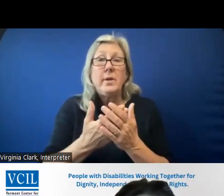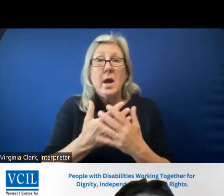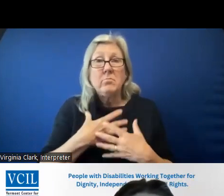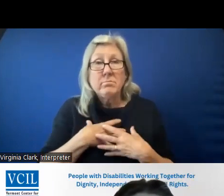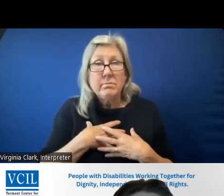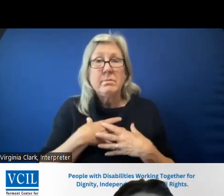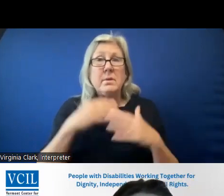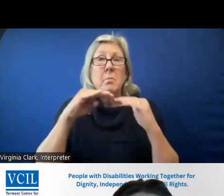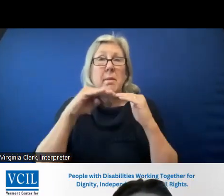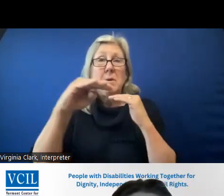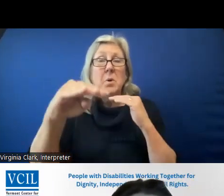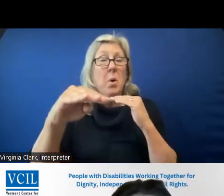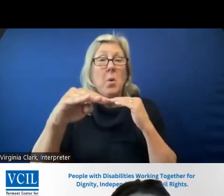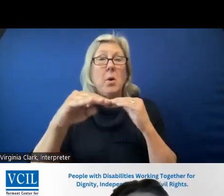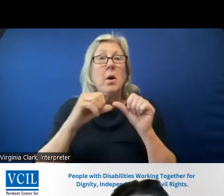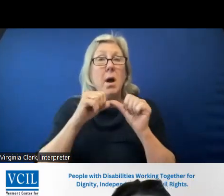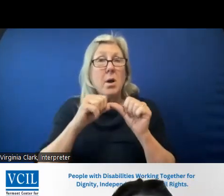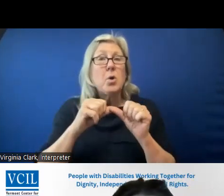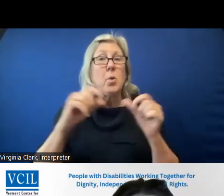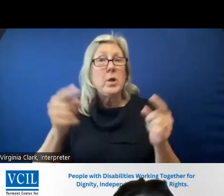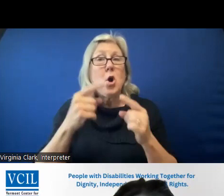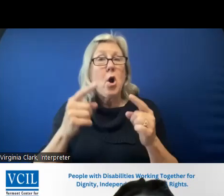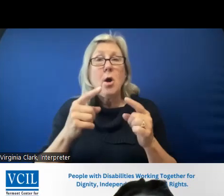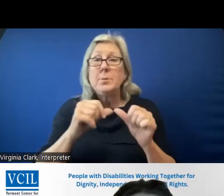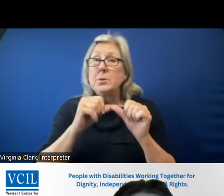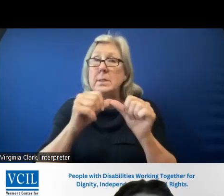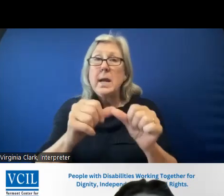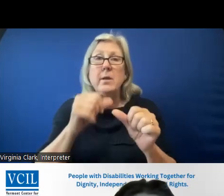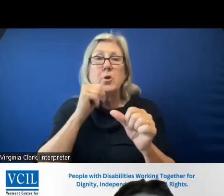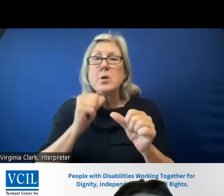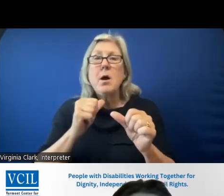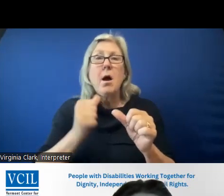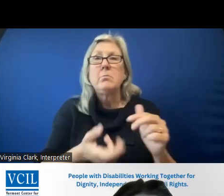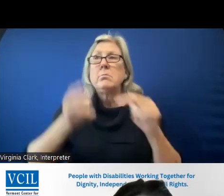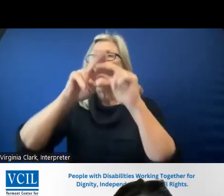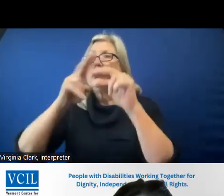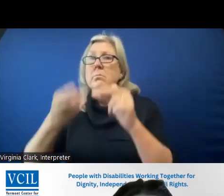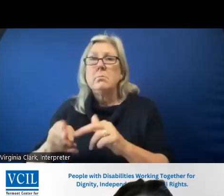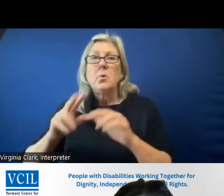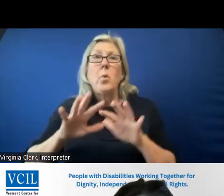harms holds steady over time instead of coming in waves. We are told this normalcy of harm